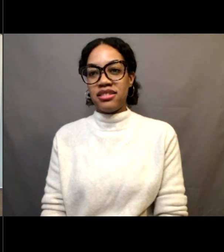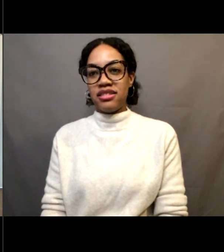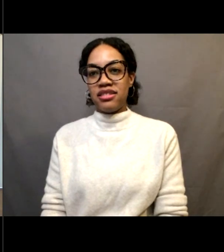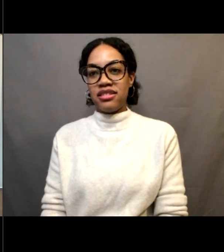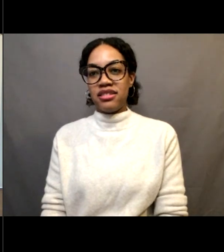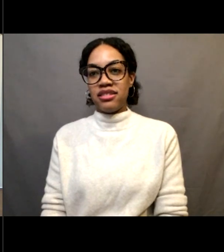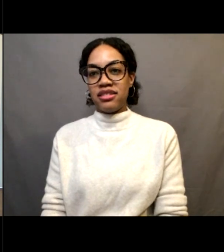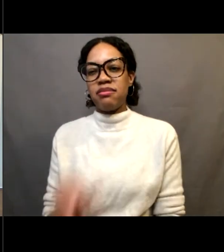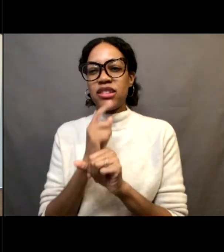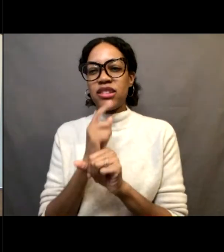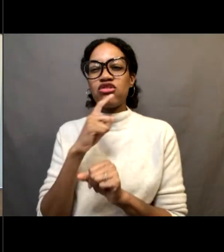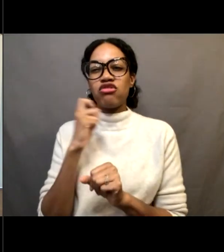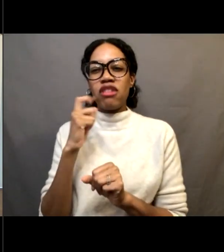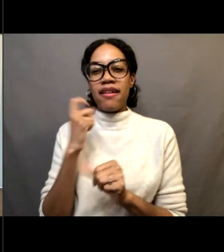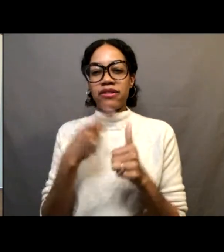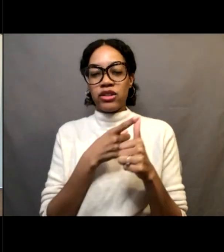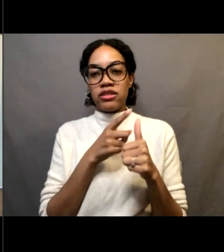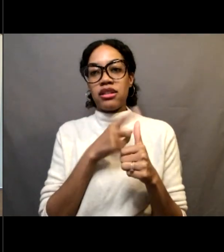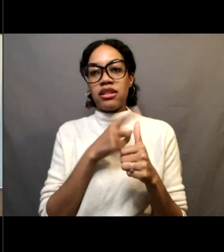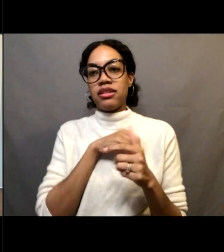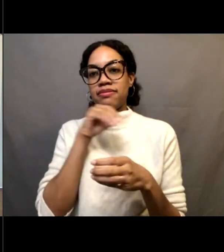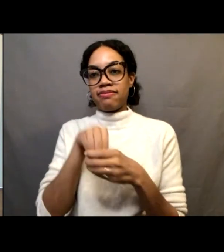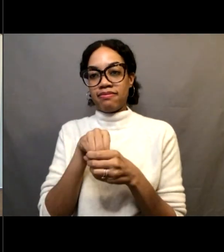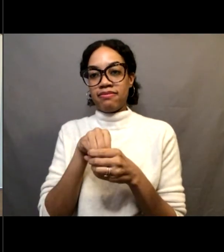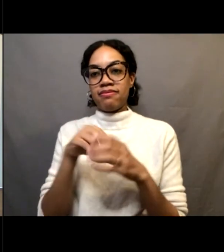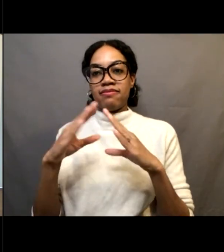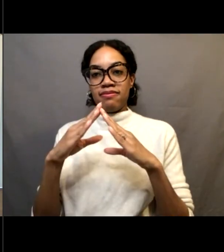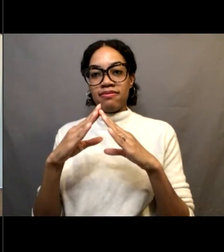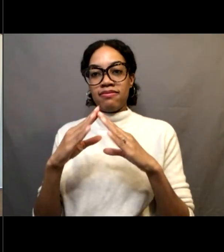so that we can test after we've modified the home